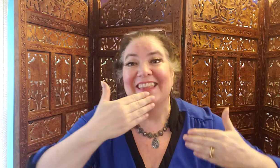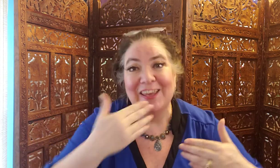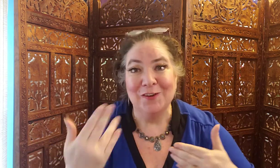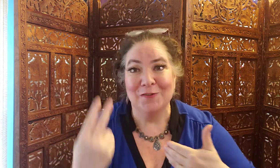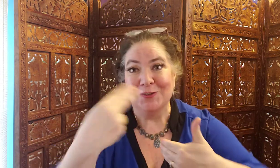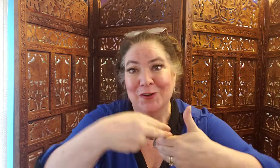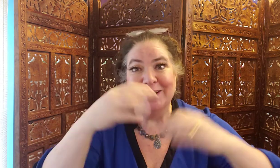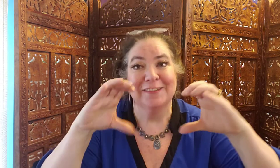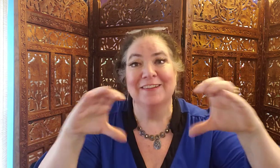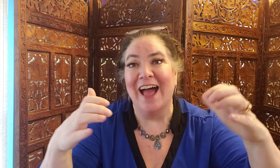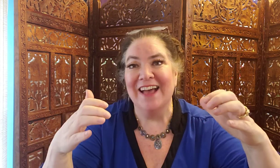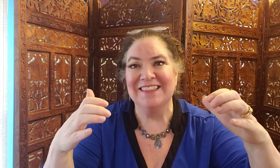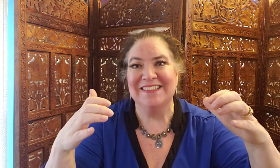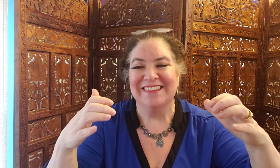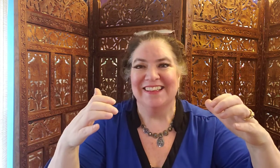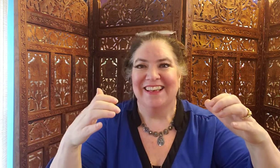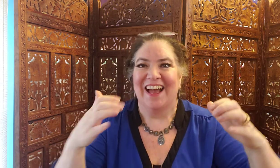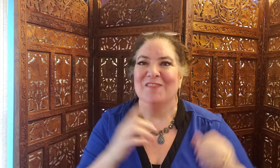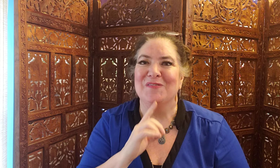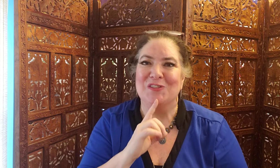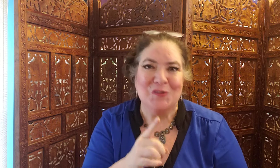Thank you for joining the class, I'm sure